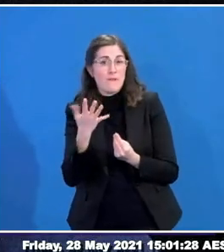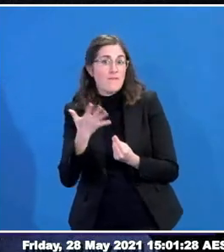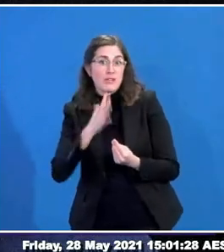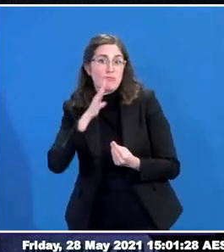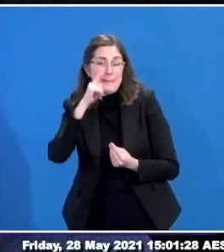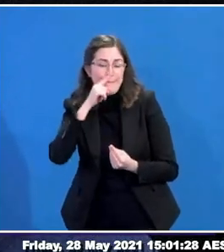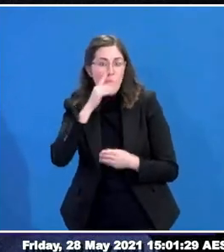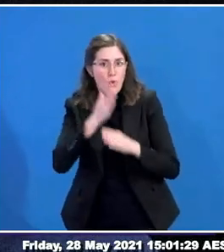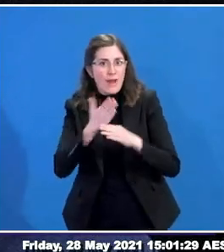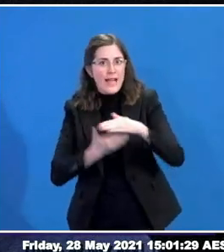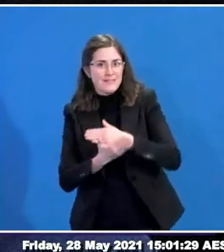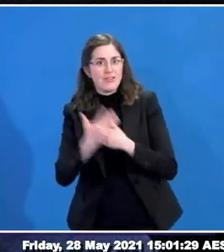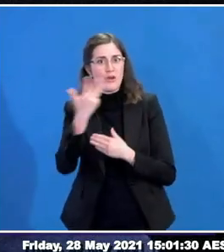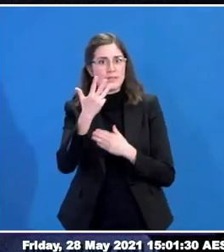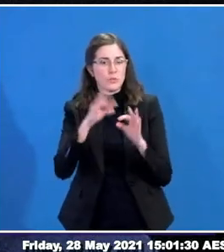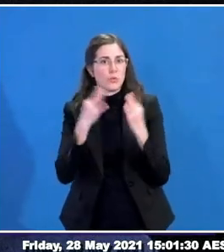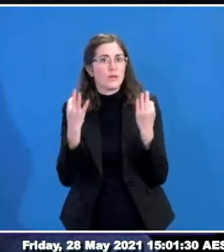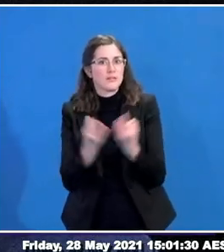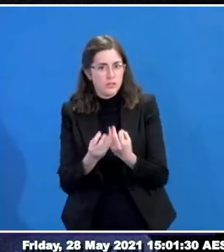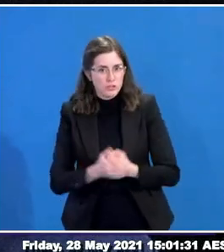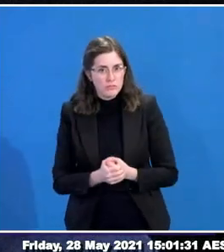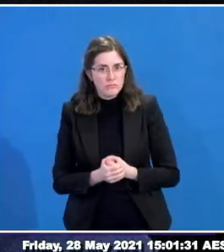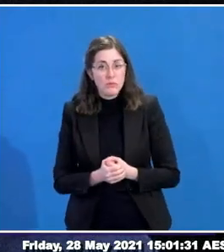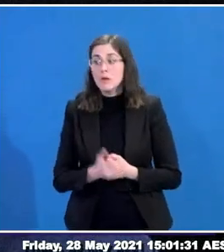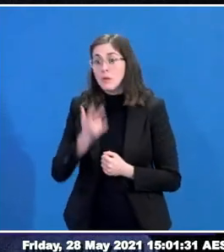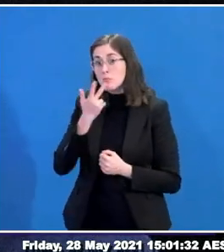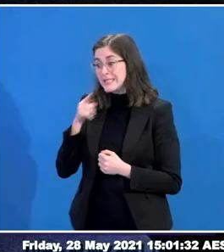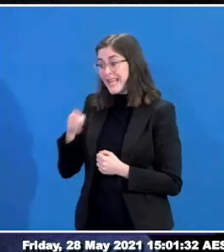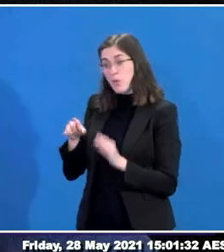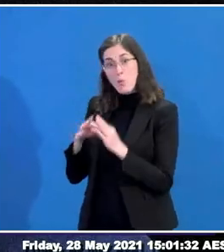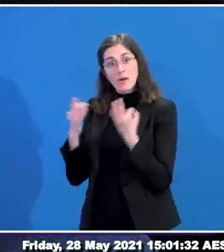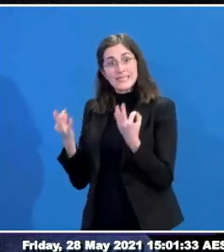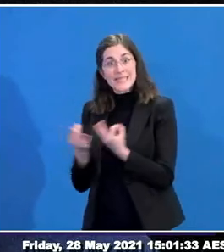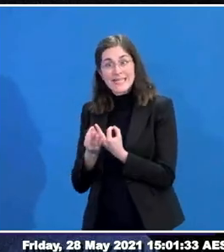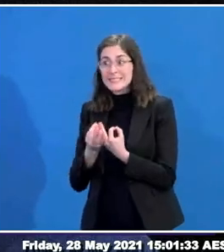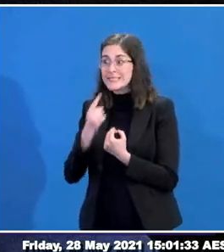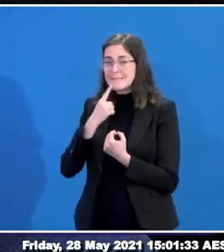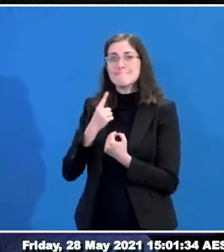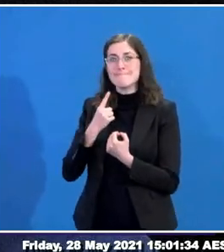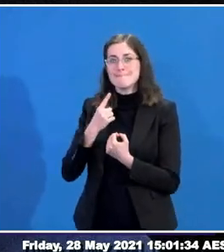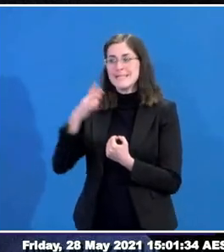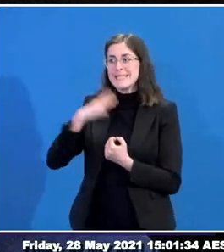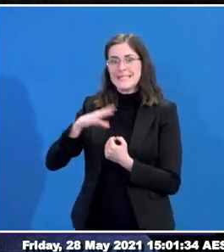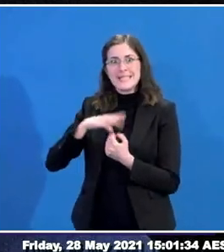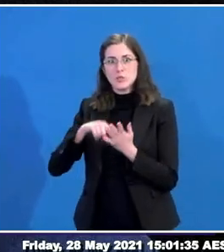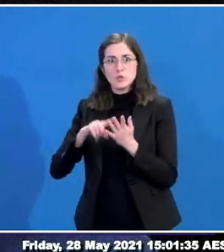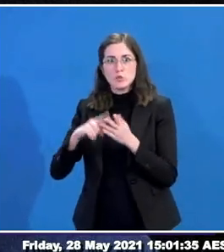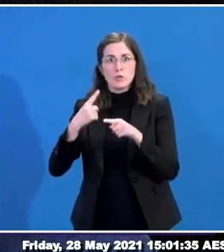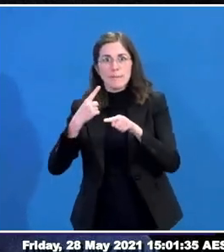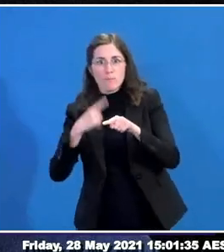When a provider makes an application for re-registration or a new registration,